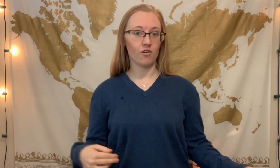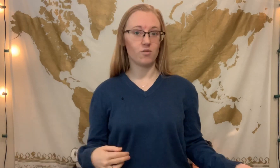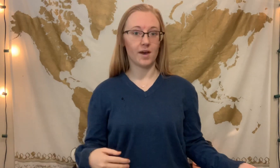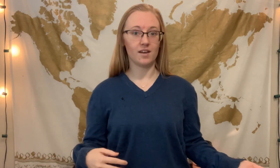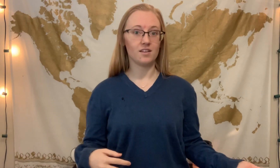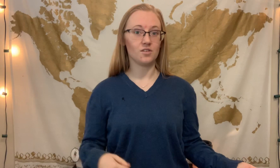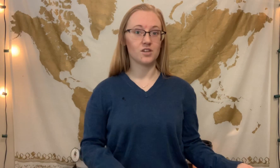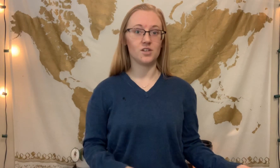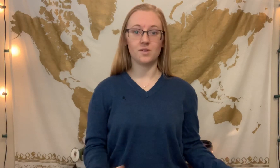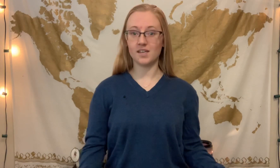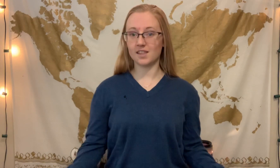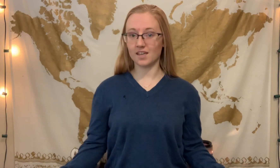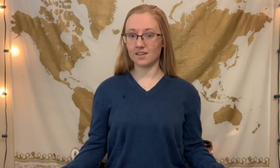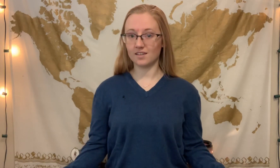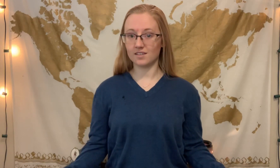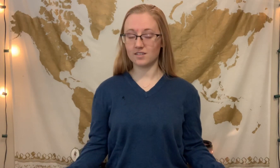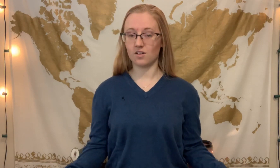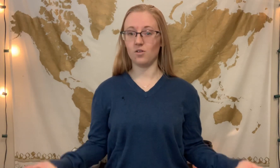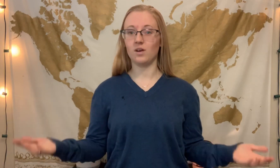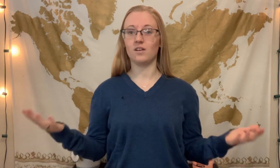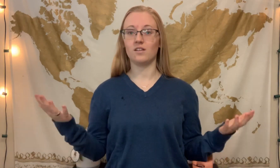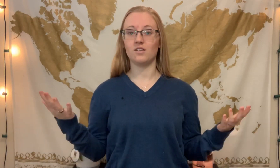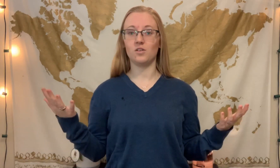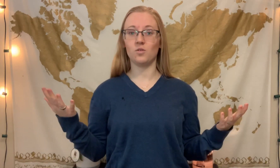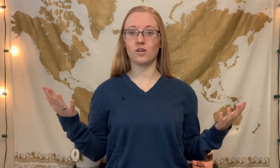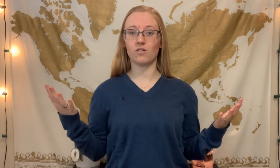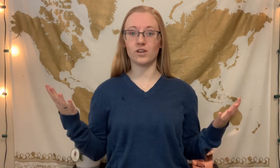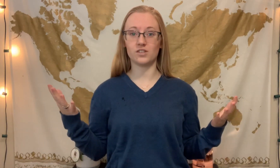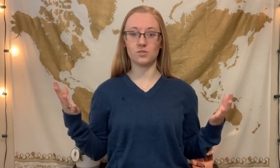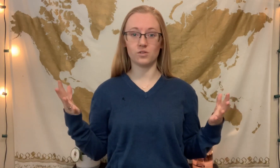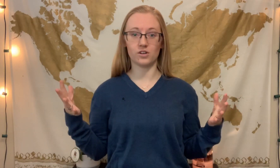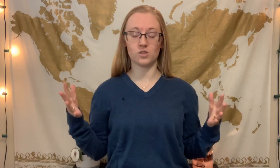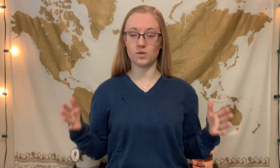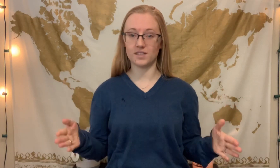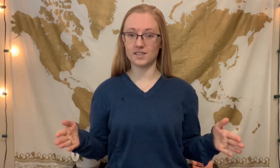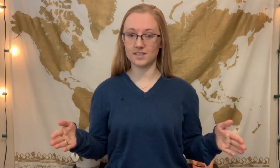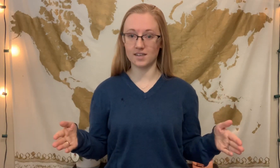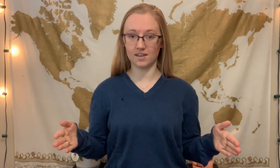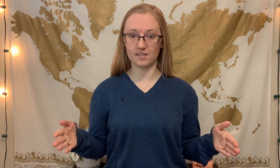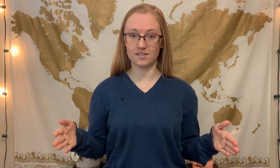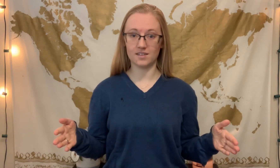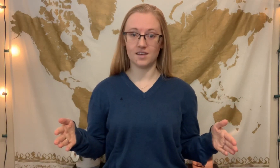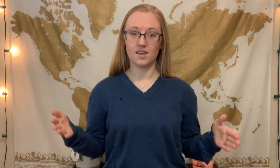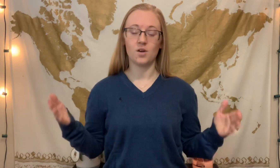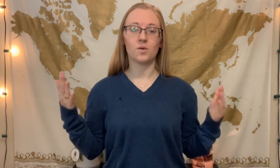alphabet you can do anything. So you are going to learn 26 signs, we're